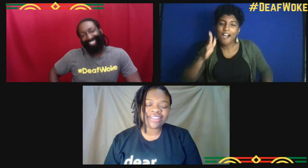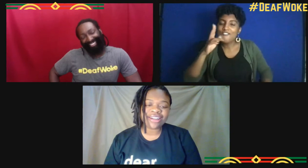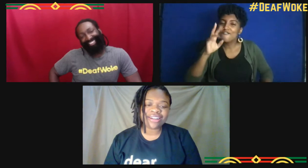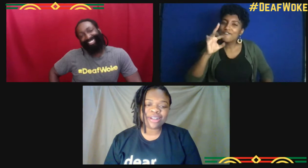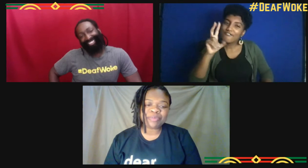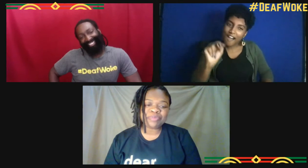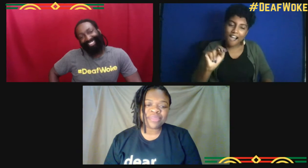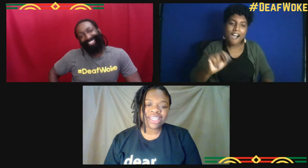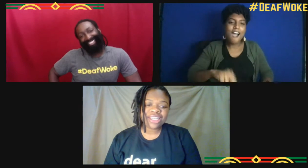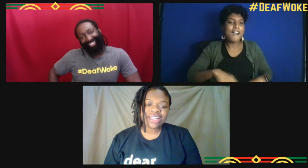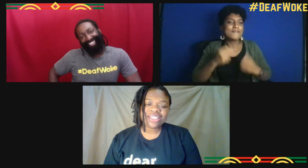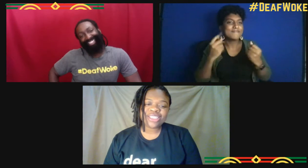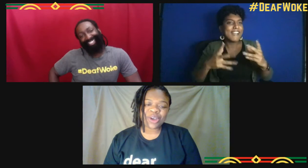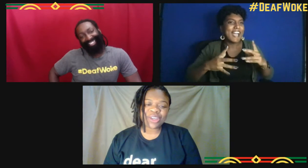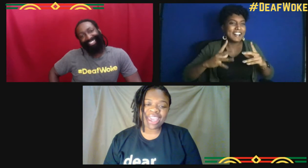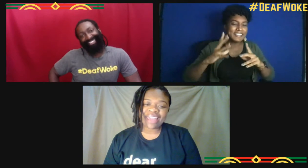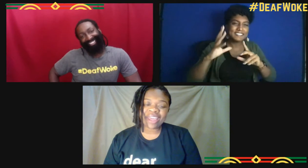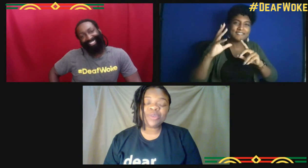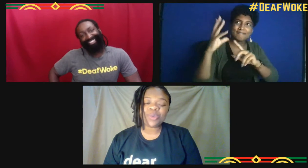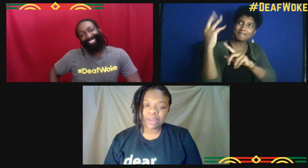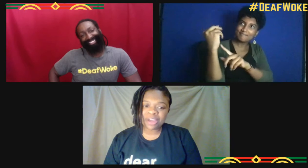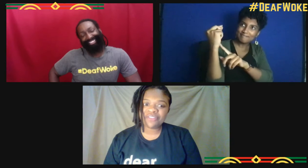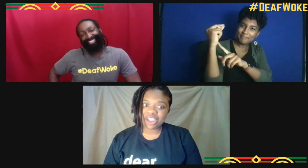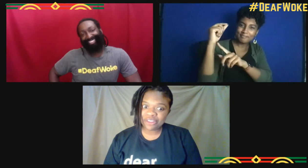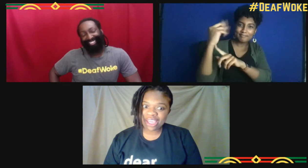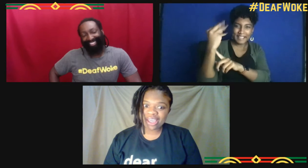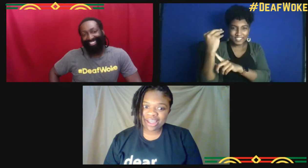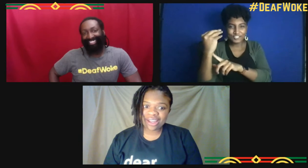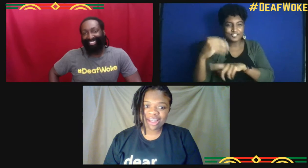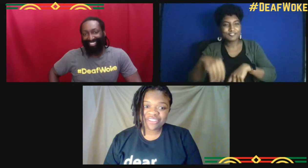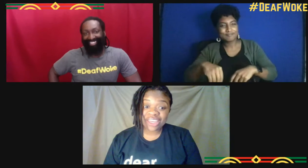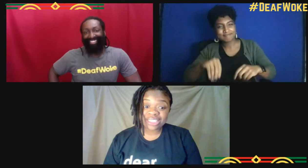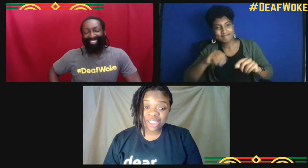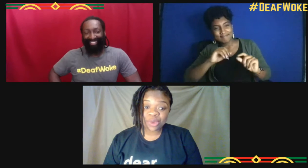and so, yeah, that was one of my favorite events